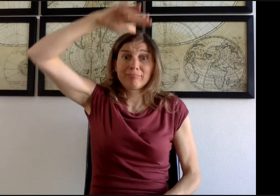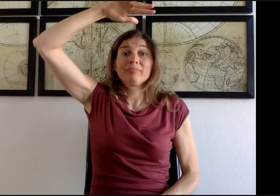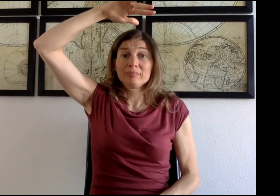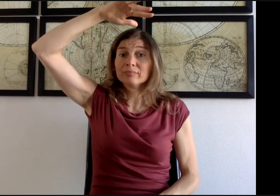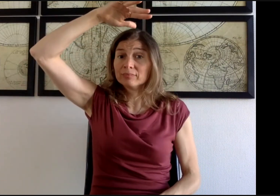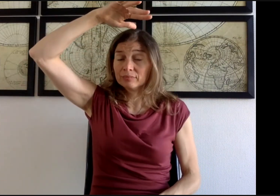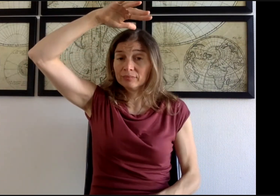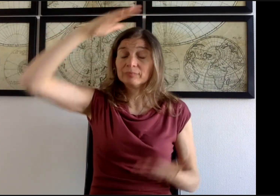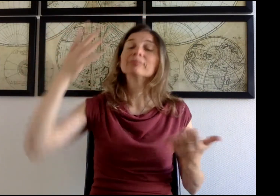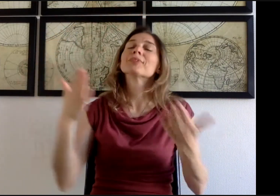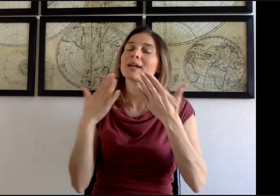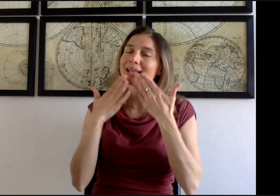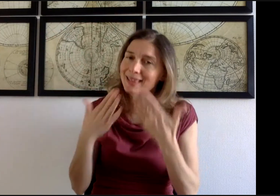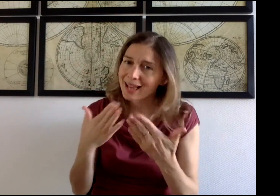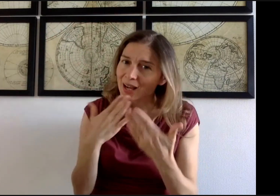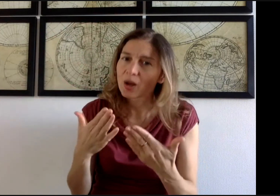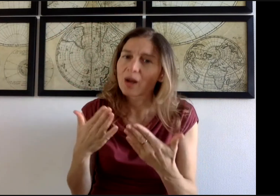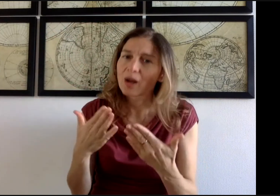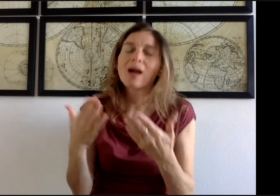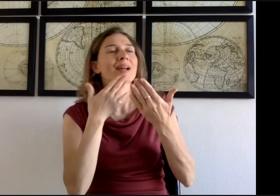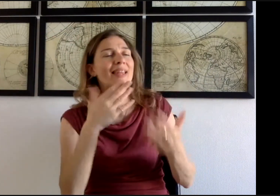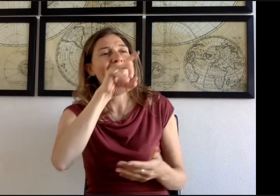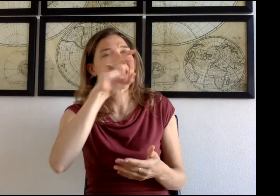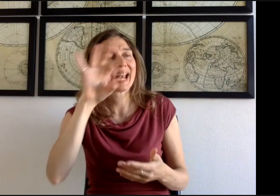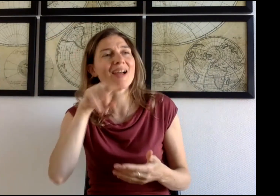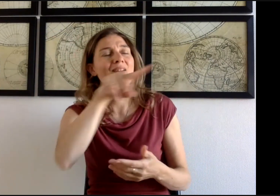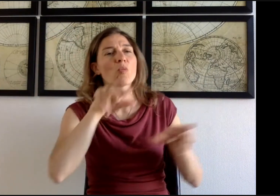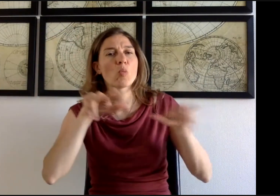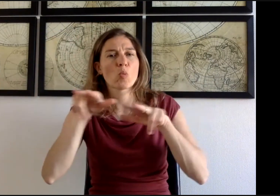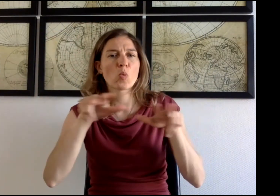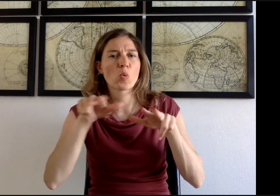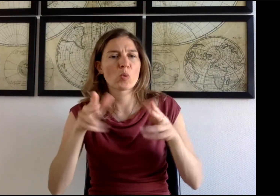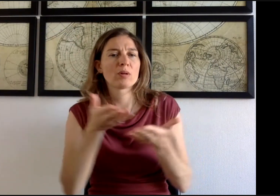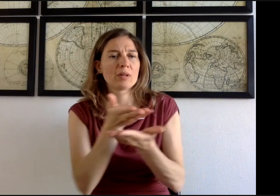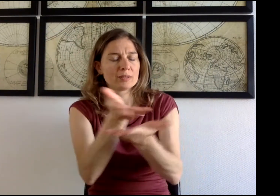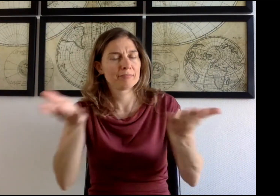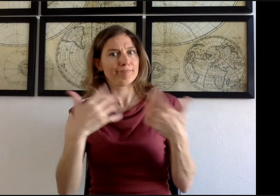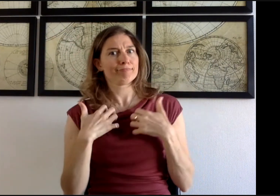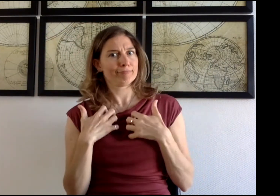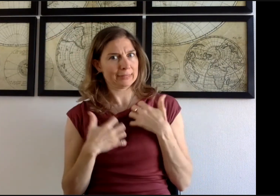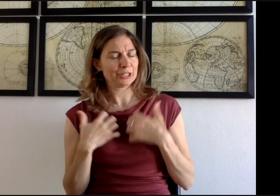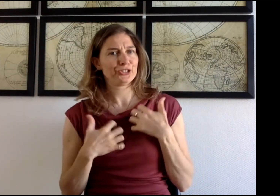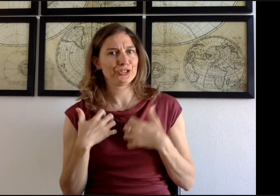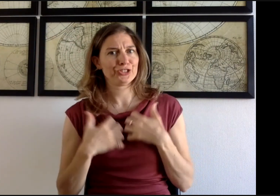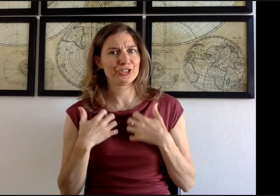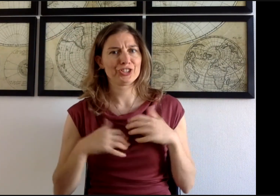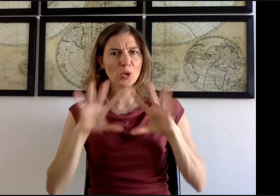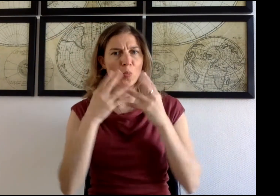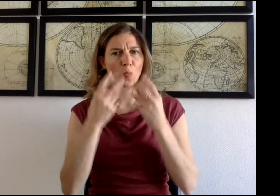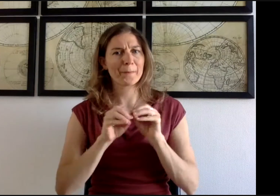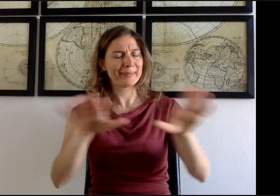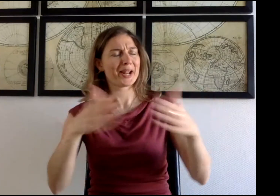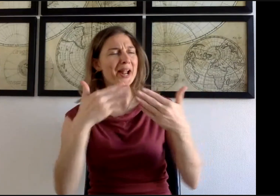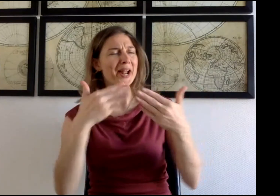Thank you. And thanks for organizing this interesting webinar. Thank you.